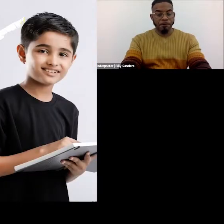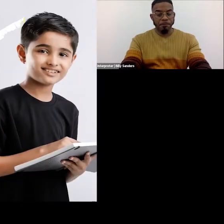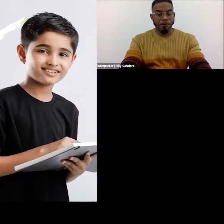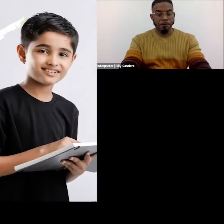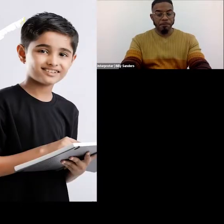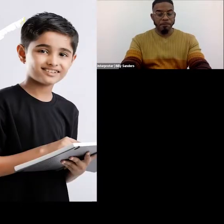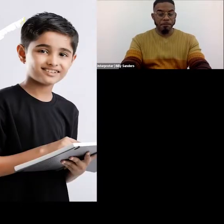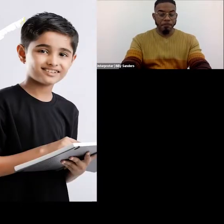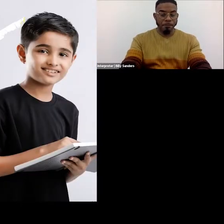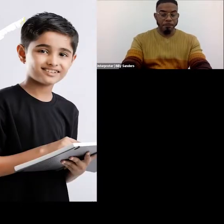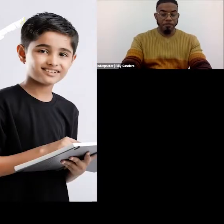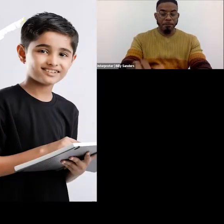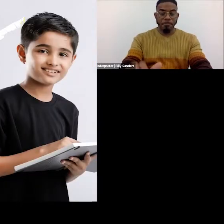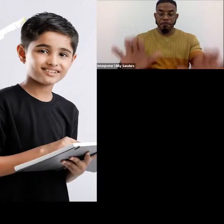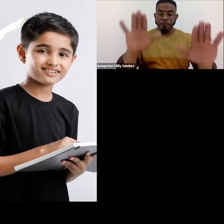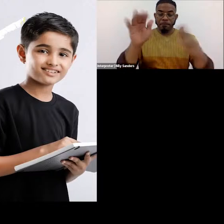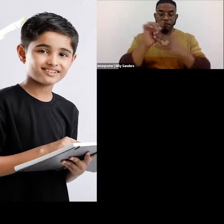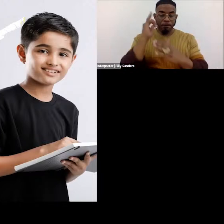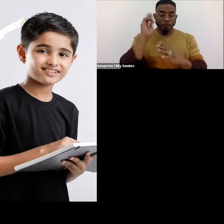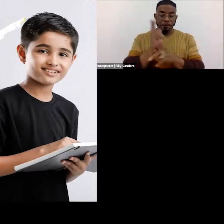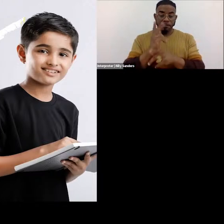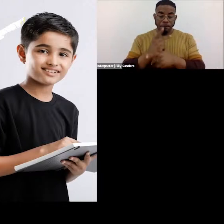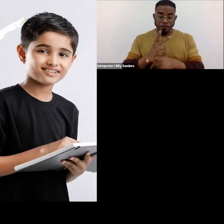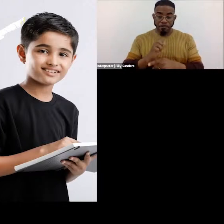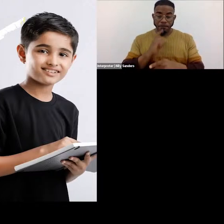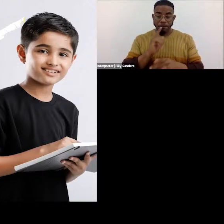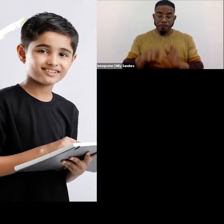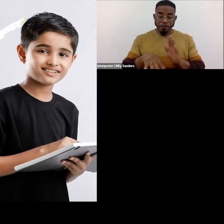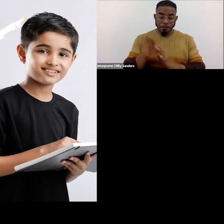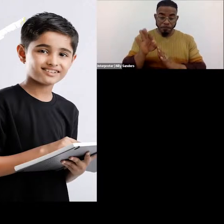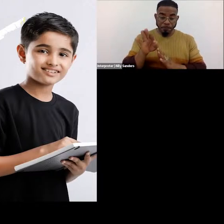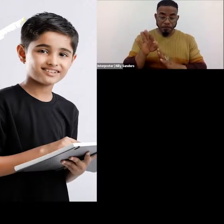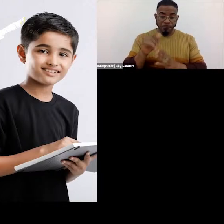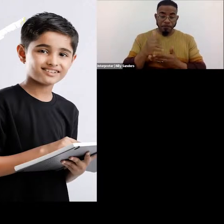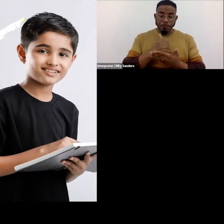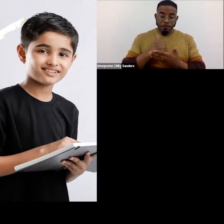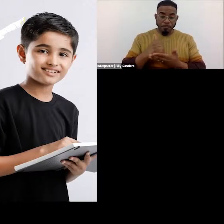So this is a great guide for producers that you'll find in the Collective Bargaining Agreement